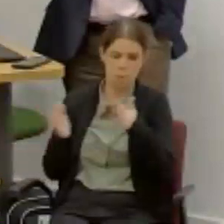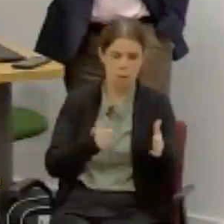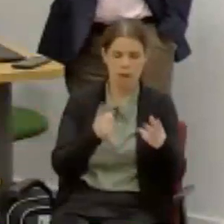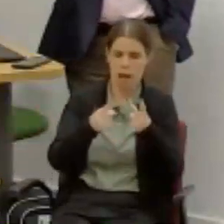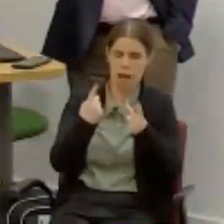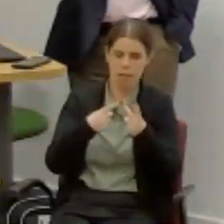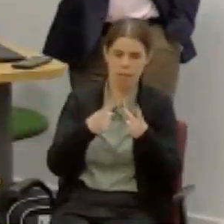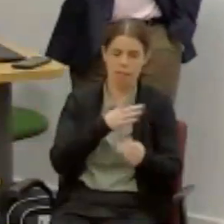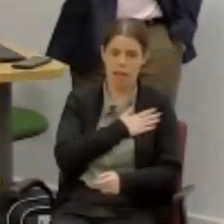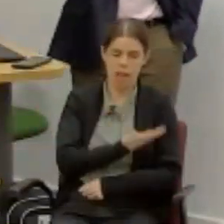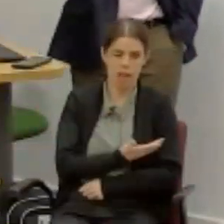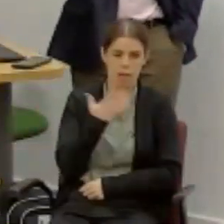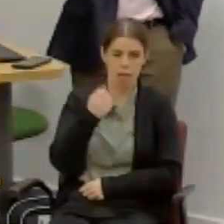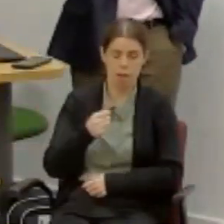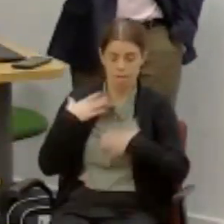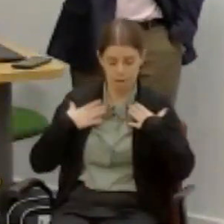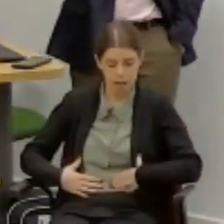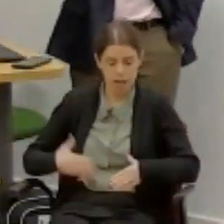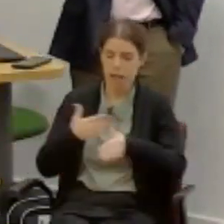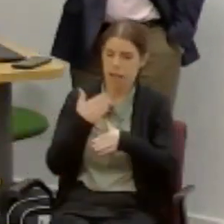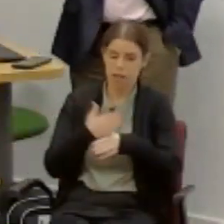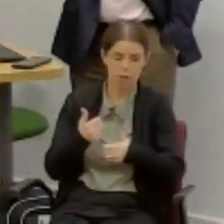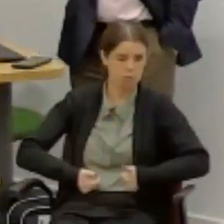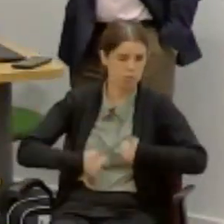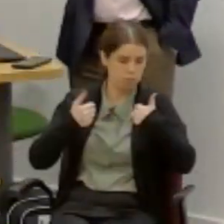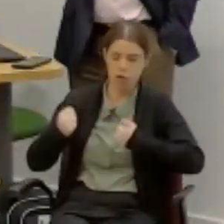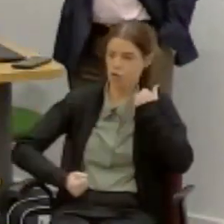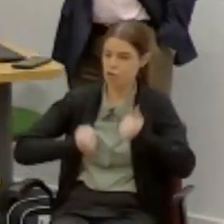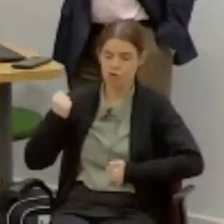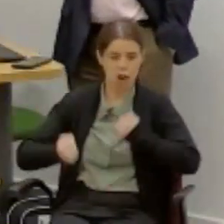them next sports physical activity is great running is great. badminton is great, tennis is great.